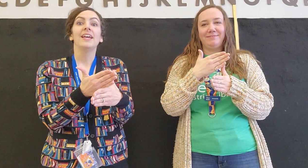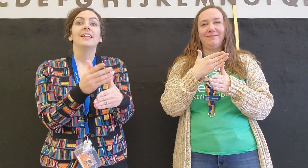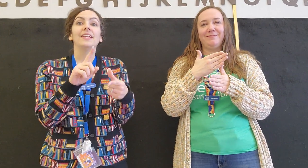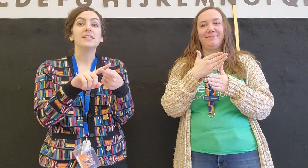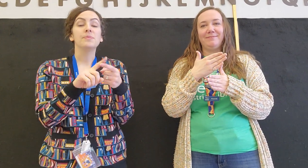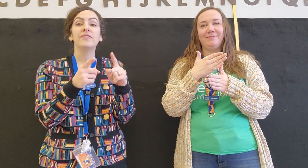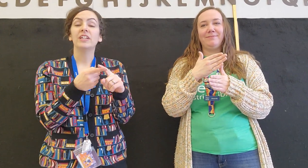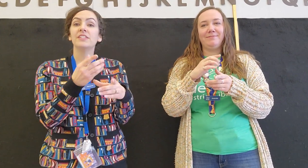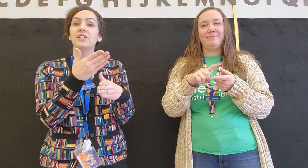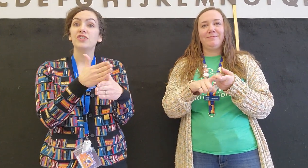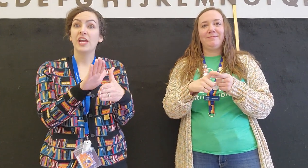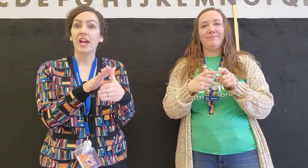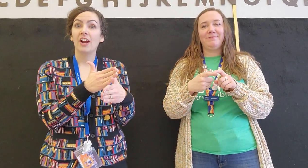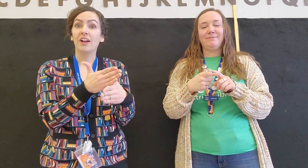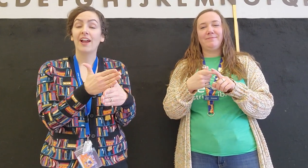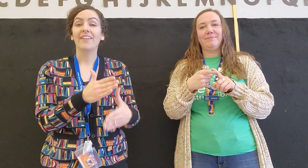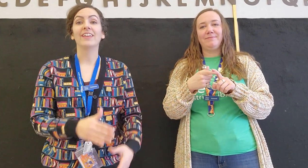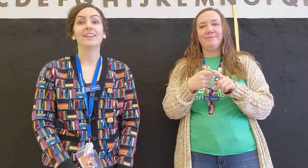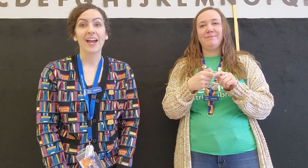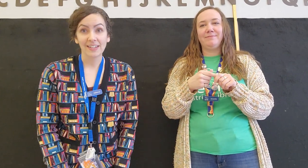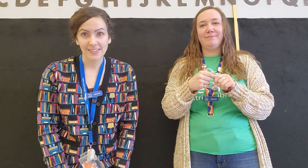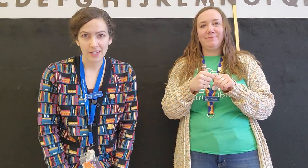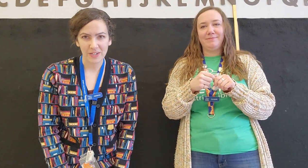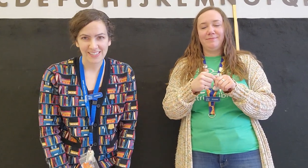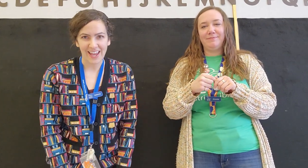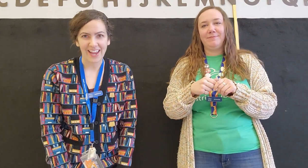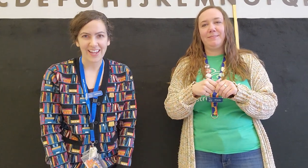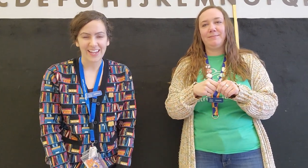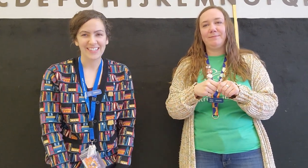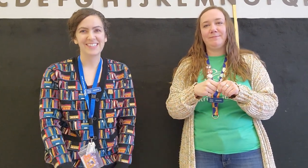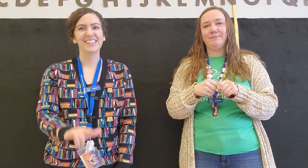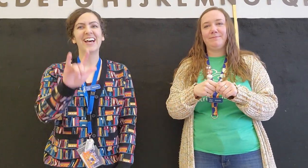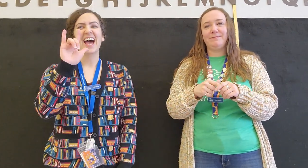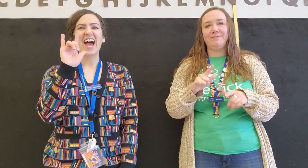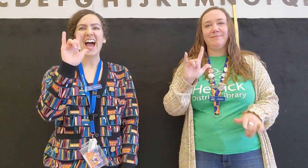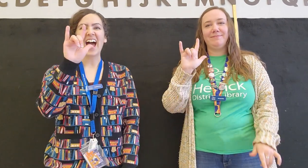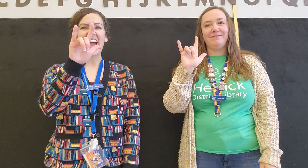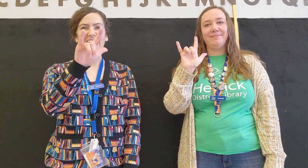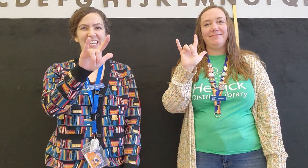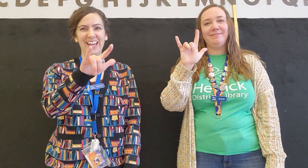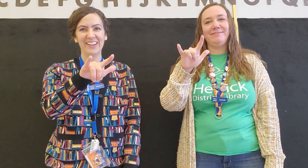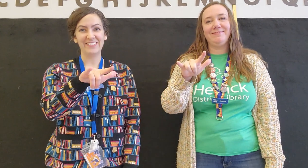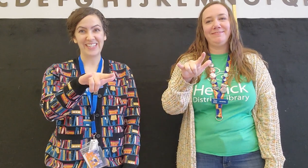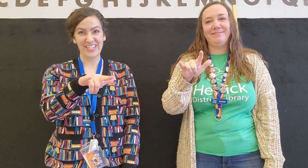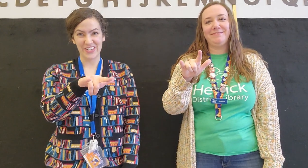Let's be friends and share and the last thing we say is I love you.